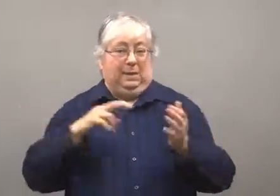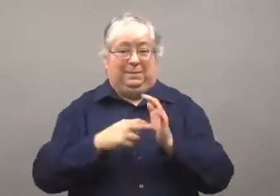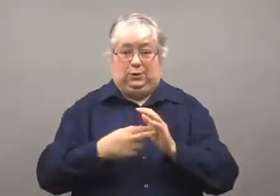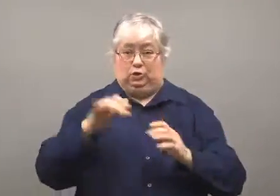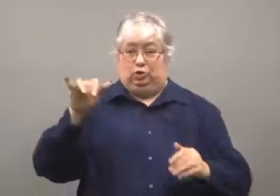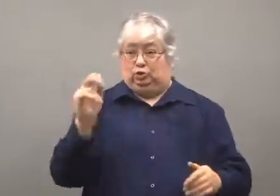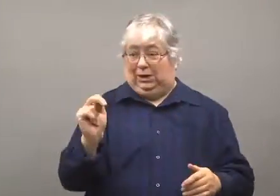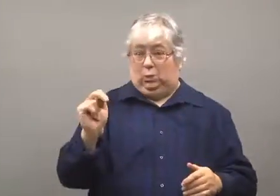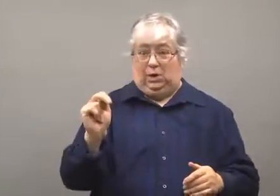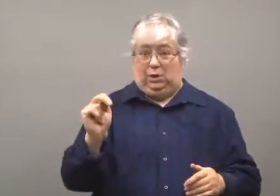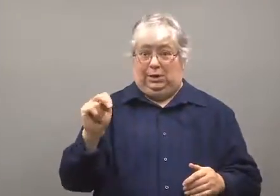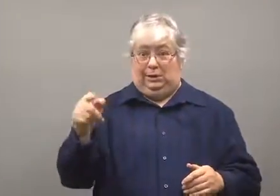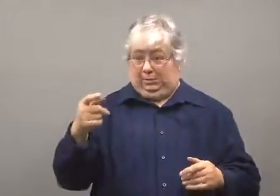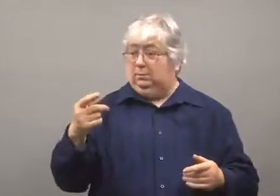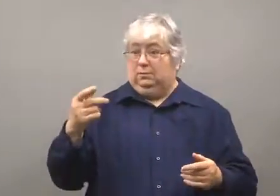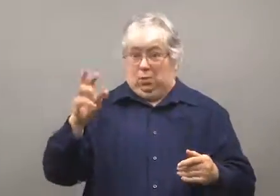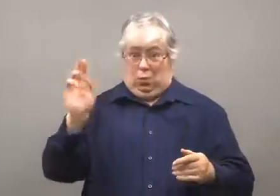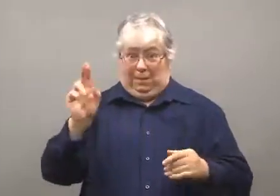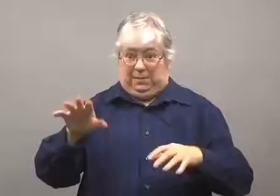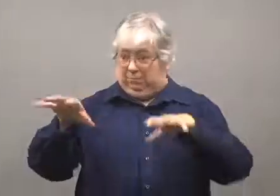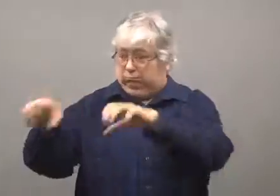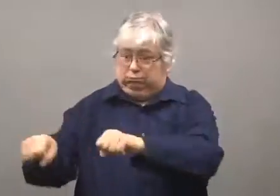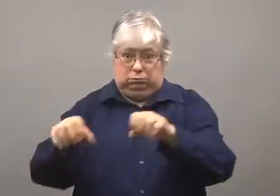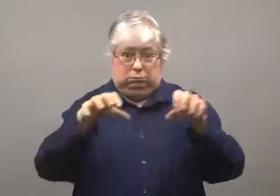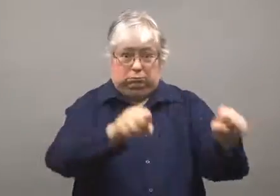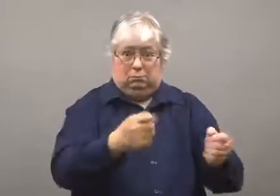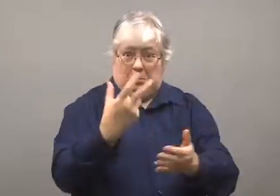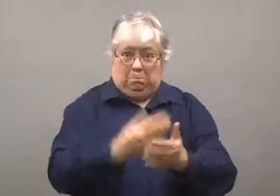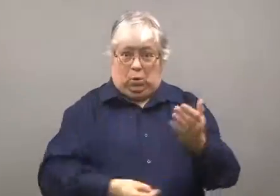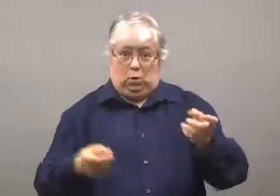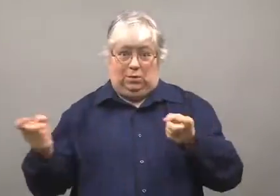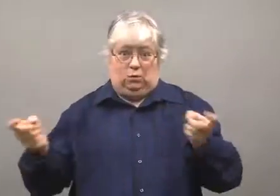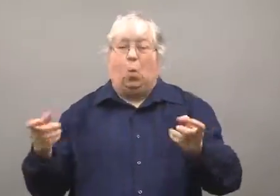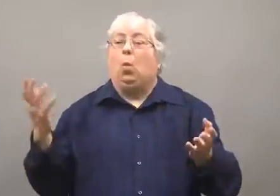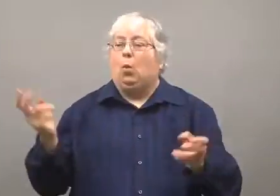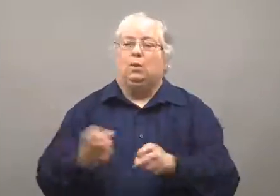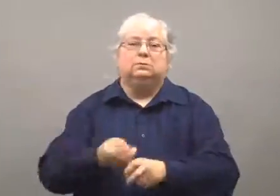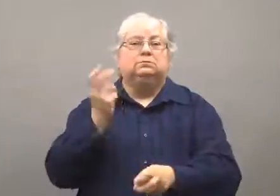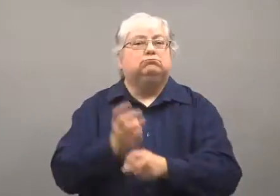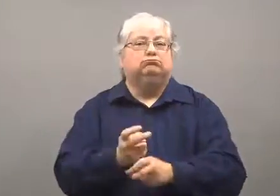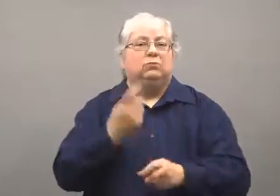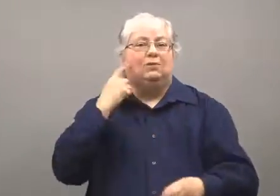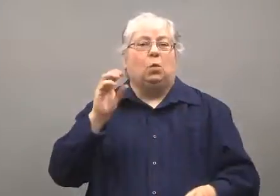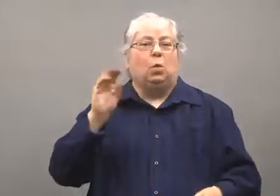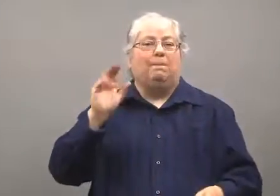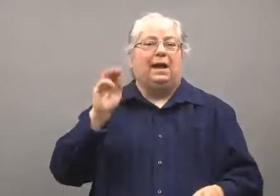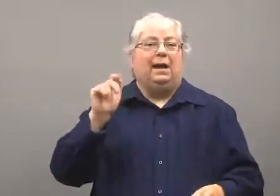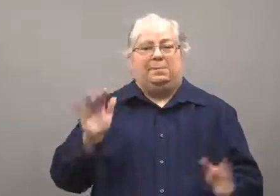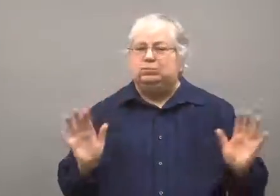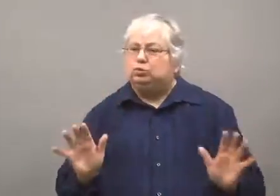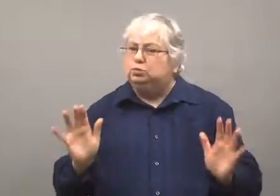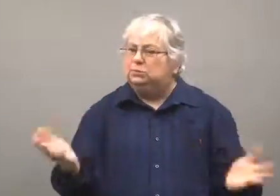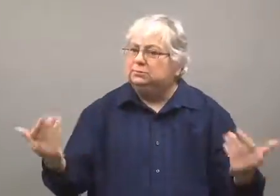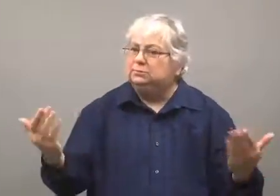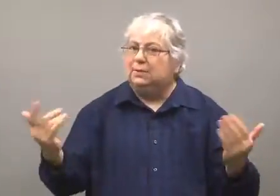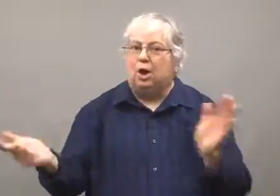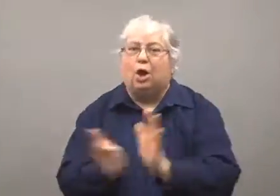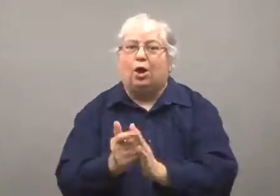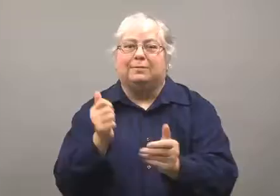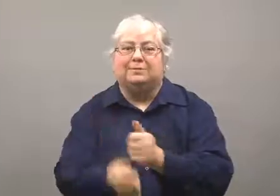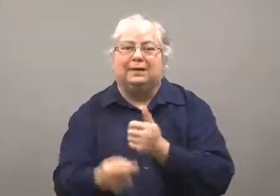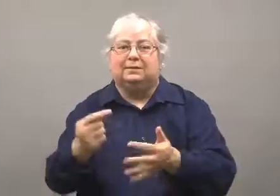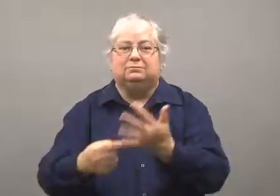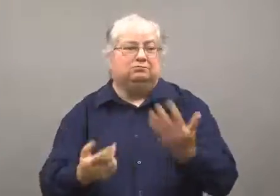That means in January, when the Republicans take control of both chambers,